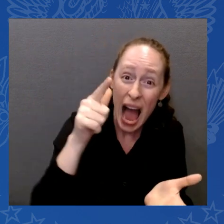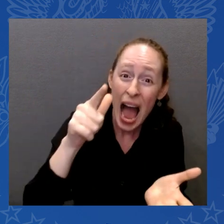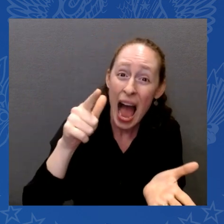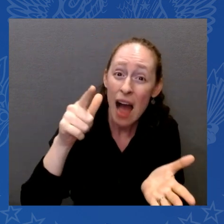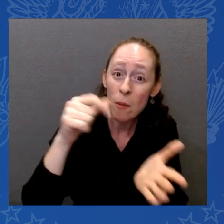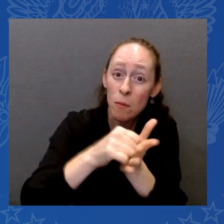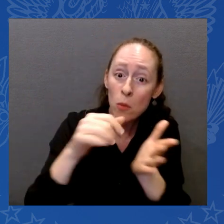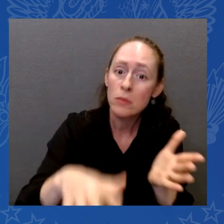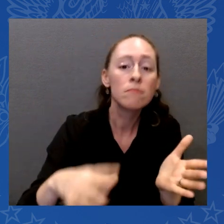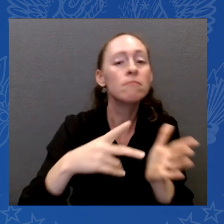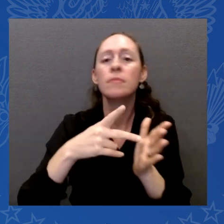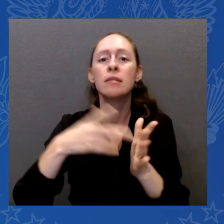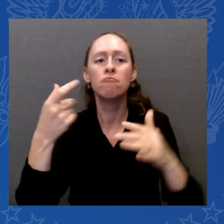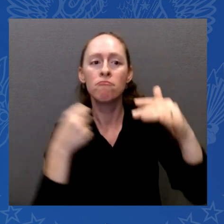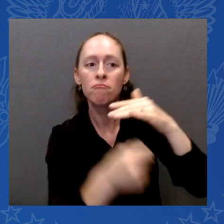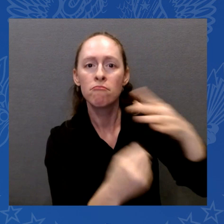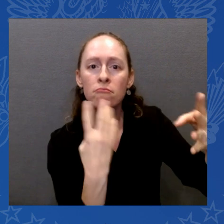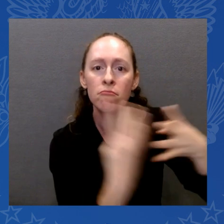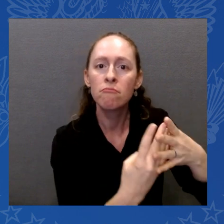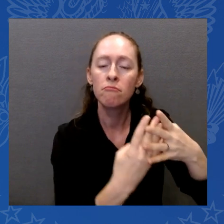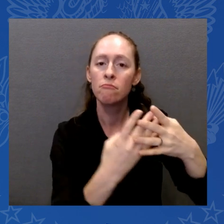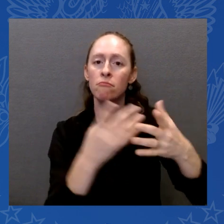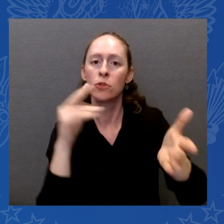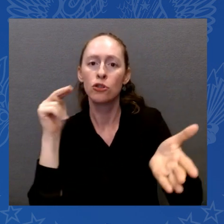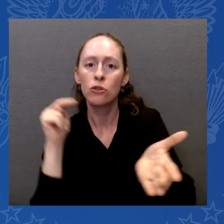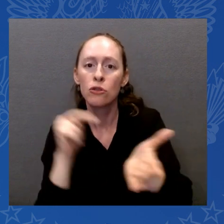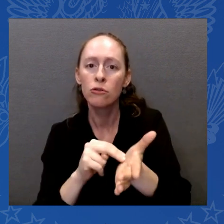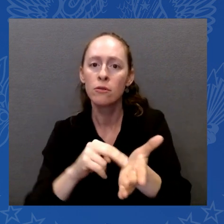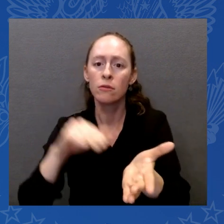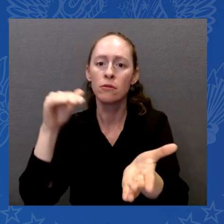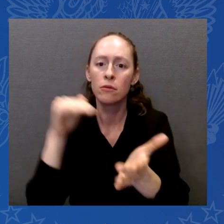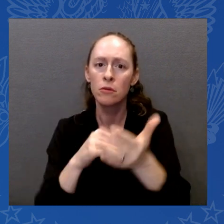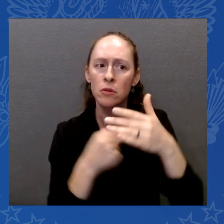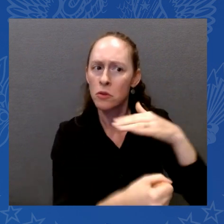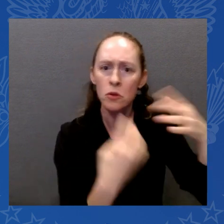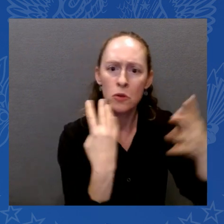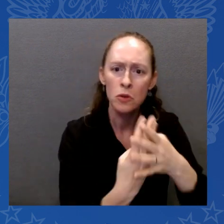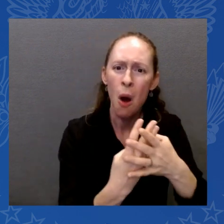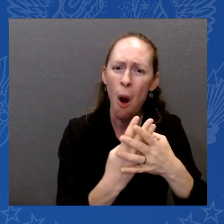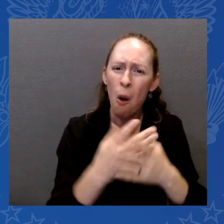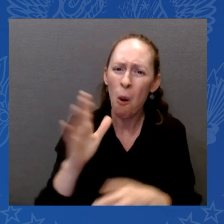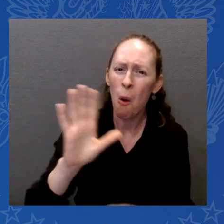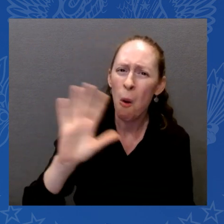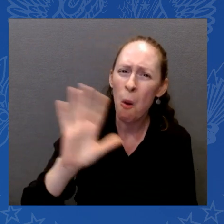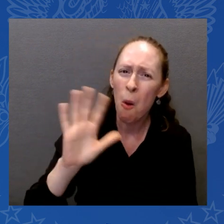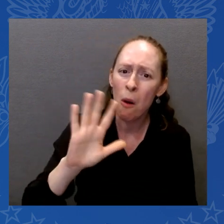if Congress passed a law that protected these rights.